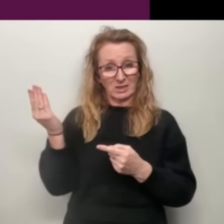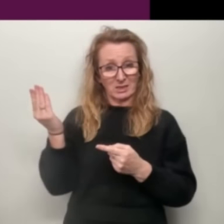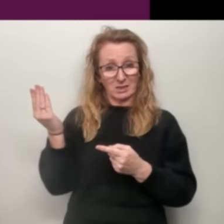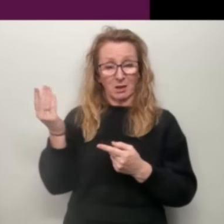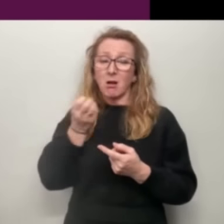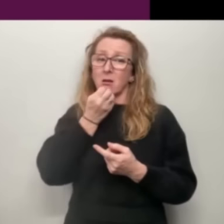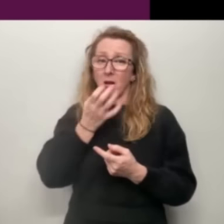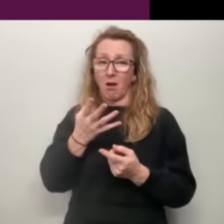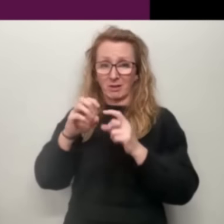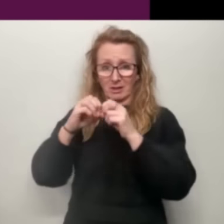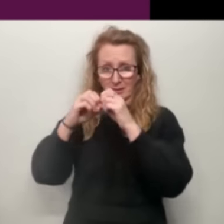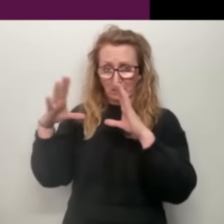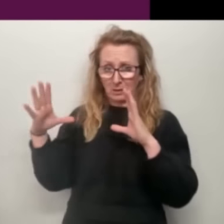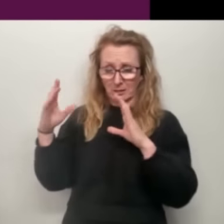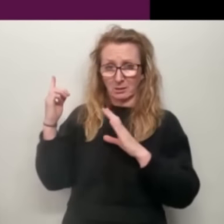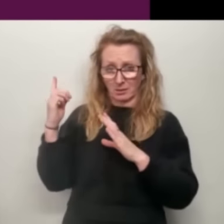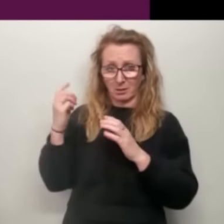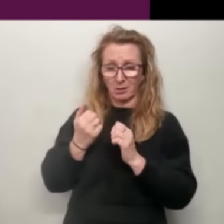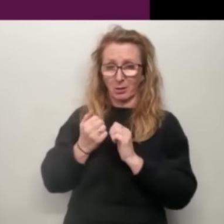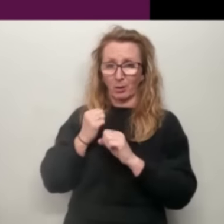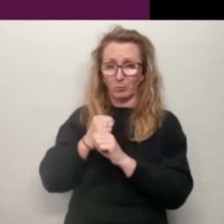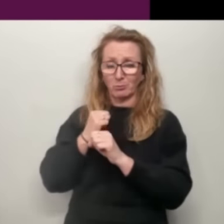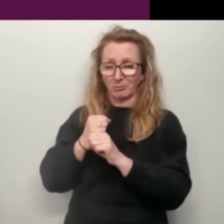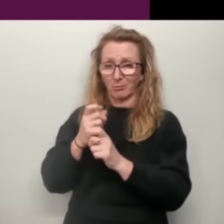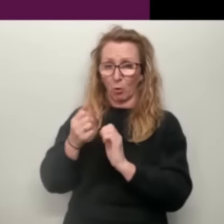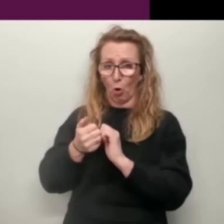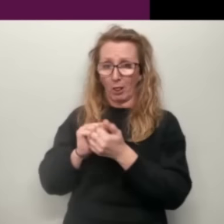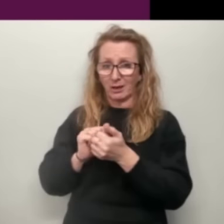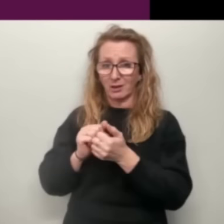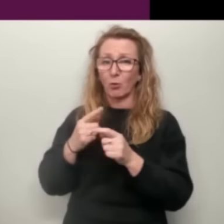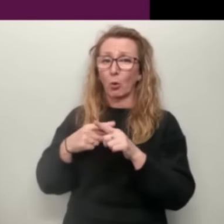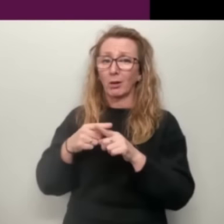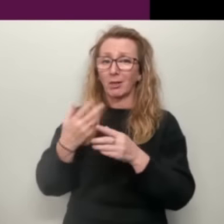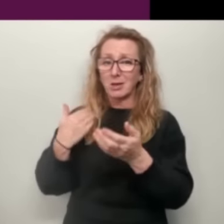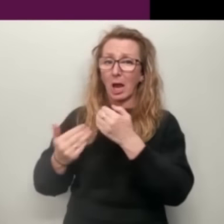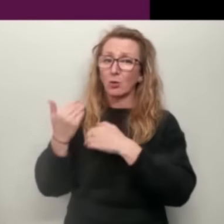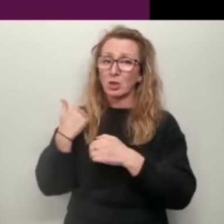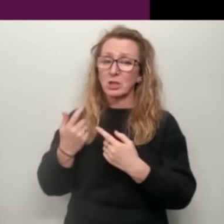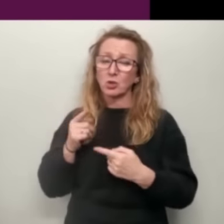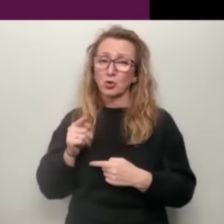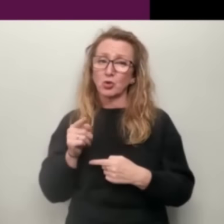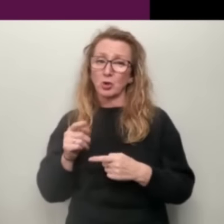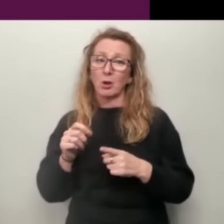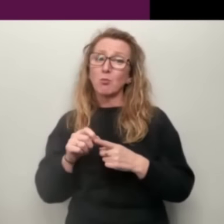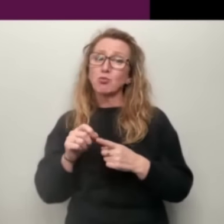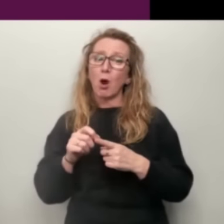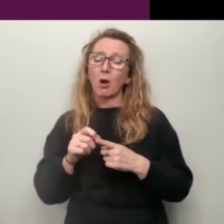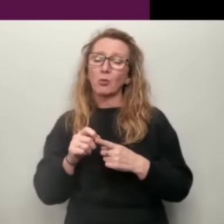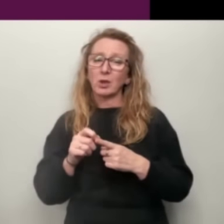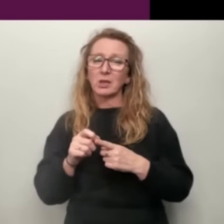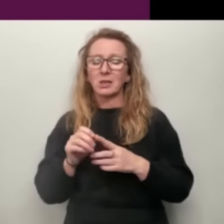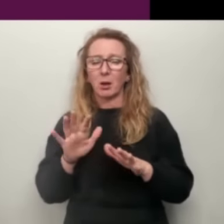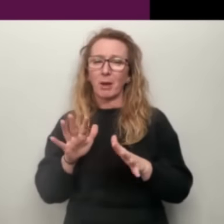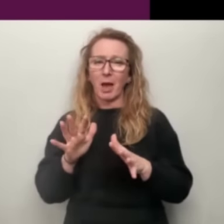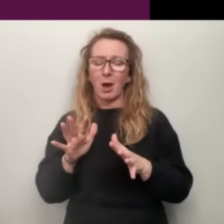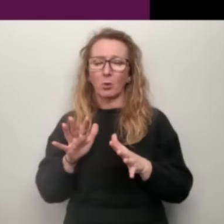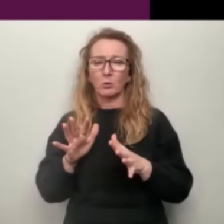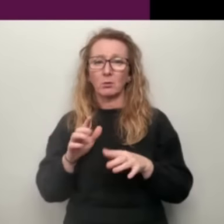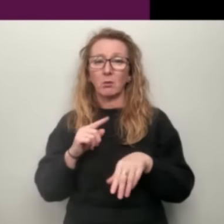by our colleagues with an English Heritage of Wenlock Priory probably at about the time of the dissolution.